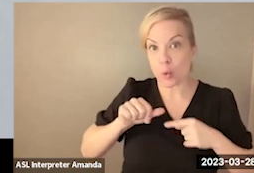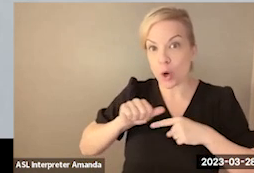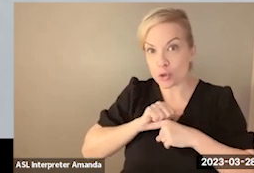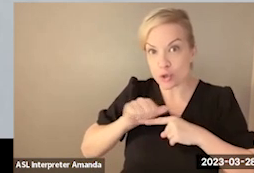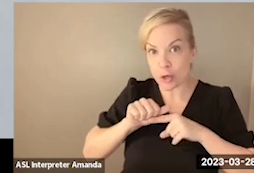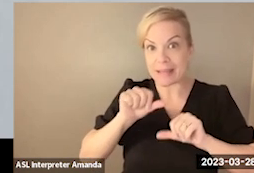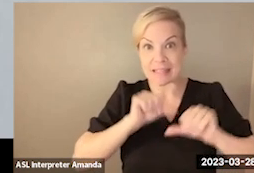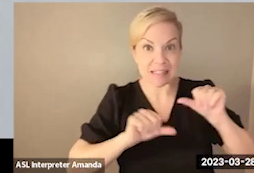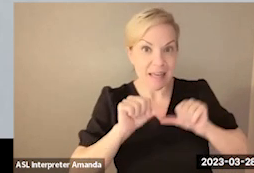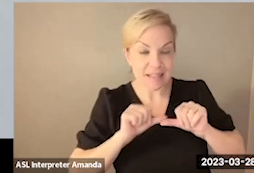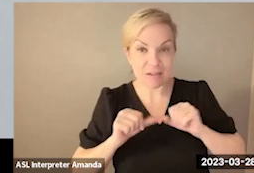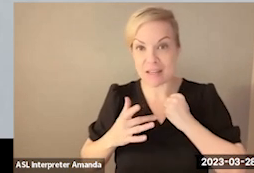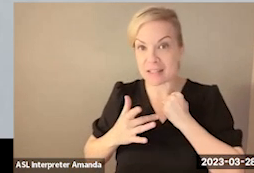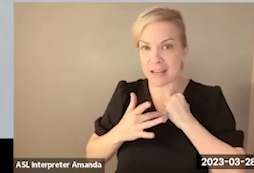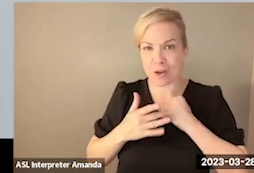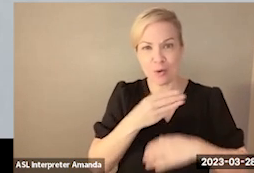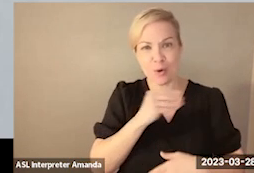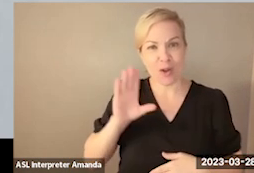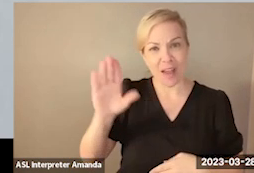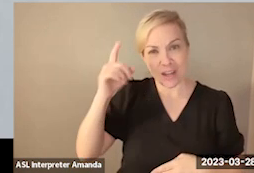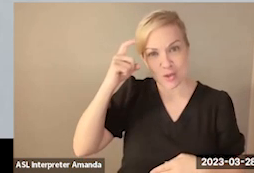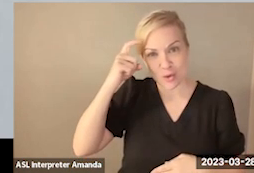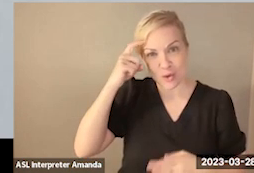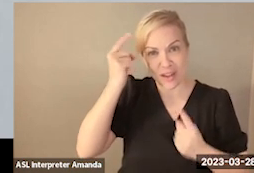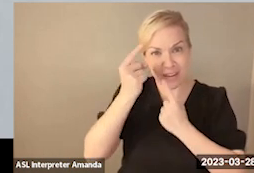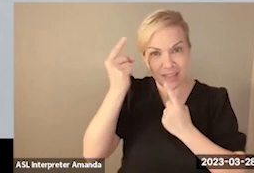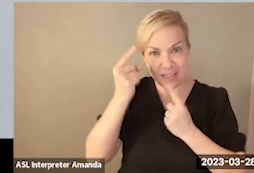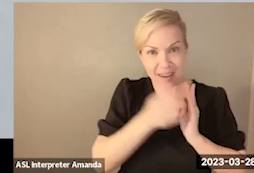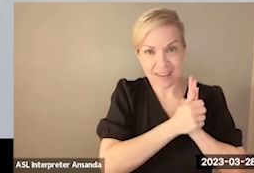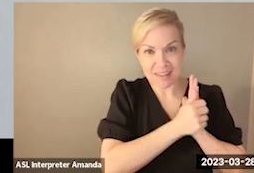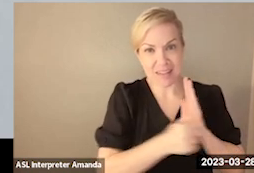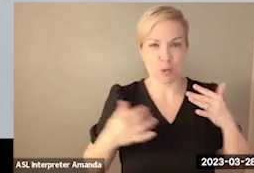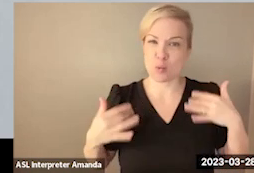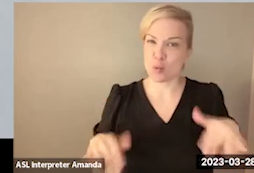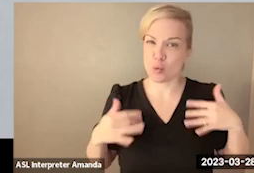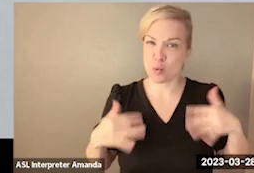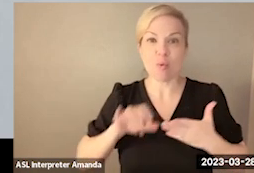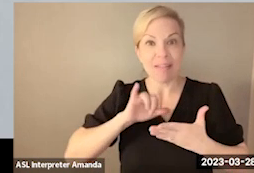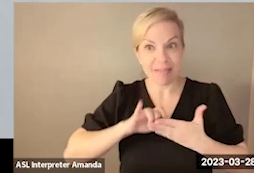Debbie Stine, Science & Technology Policy Academy: and the critical thinking skills that you have gained that will allow you to contribute to that conversation.